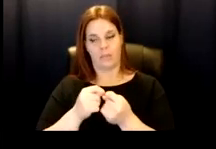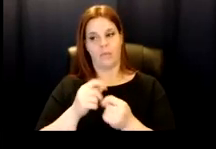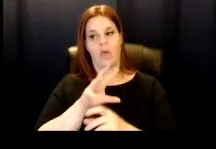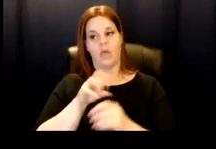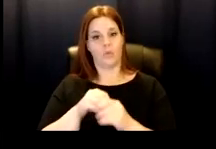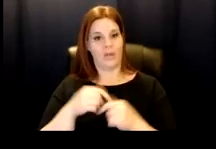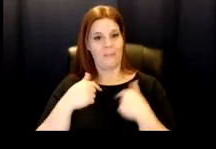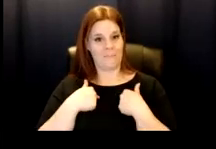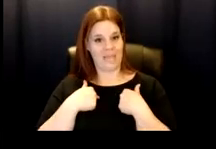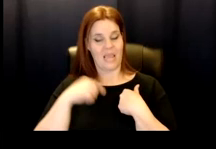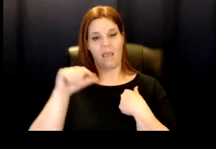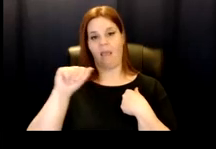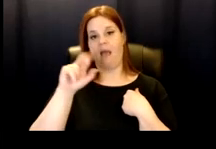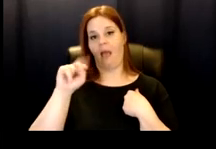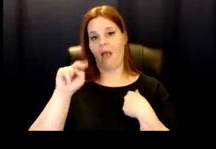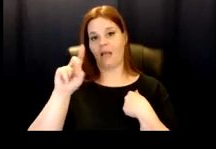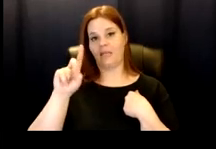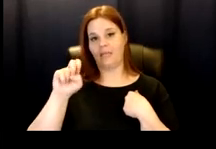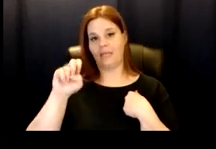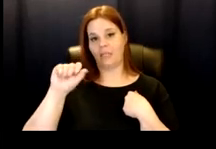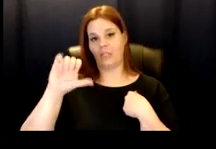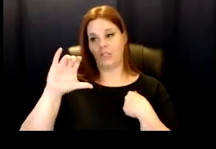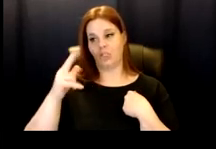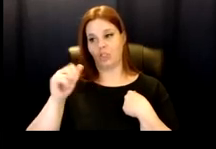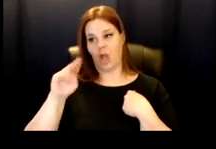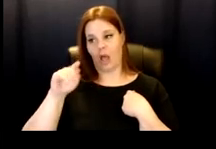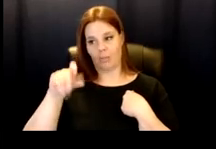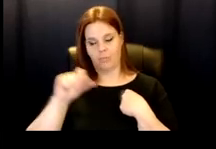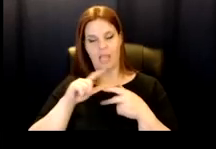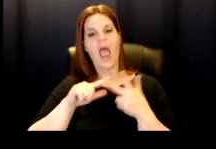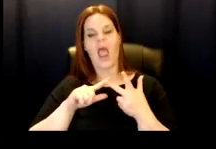Deschamps, and two of our graduate students. Each of the focus groups that we conducted